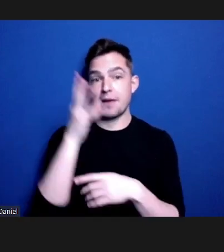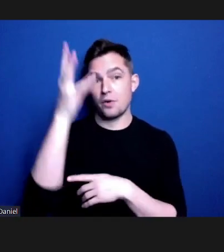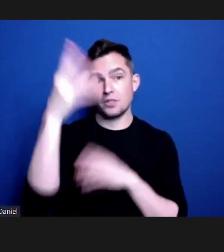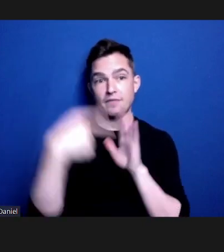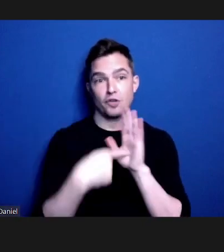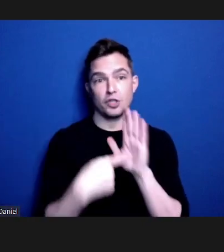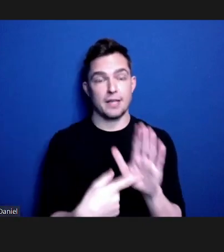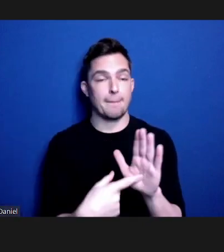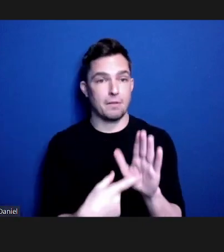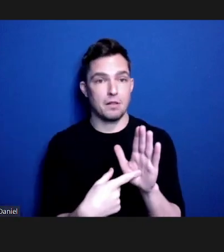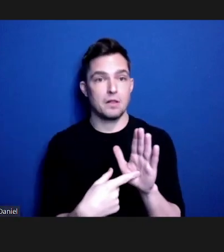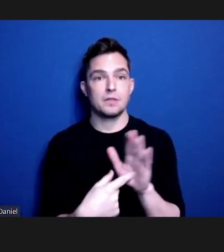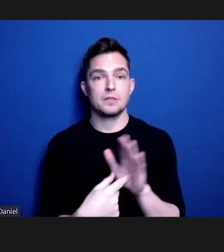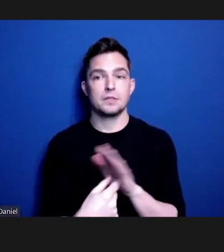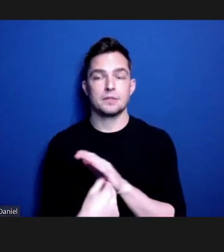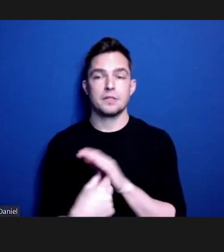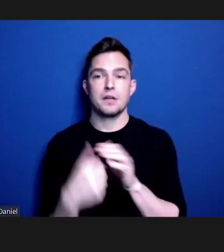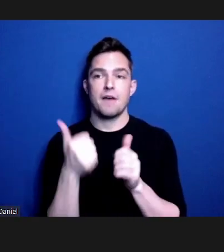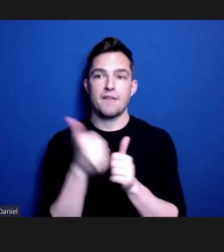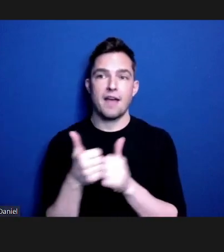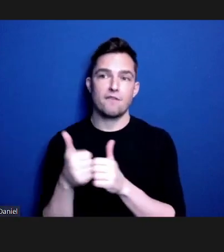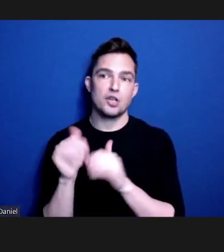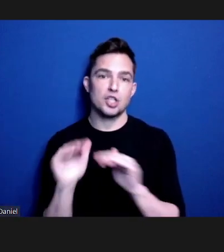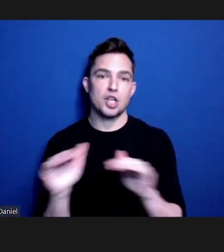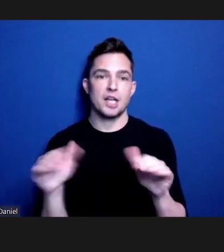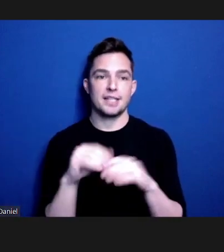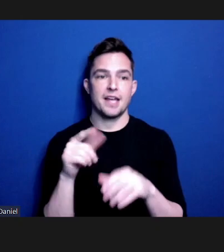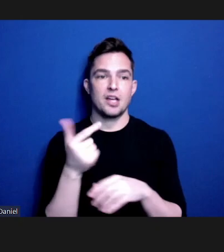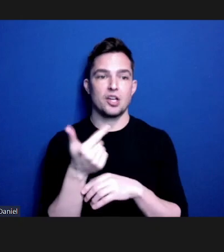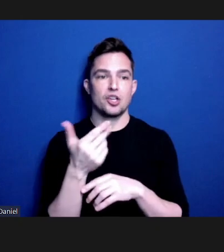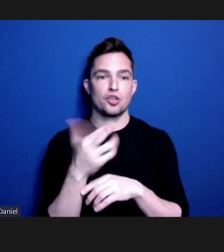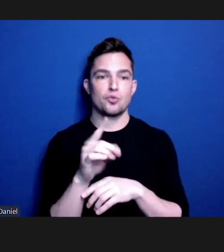of every child in that grade eight classroom, every child in the grade seven classroom as